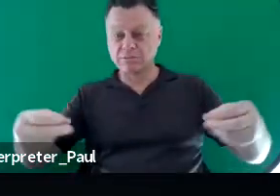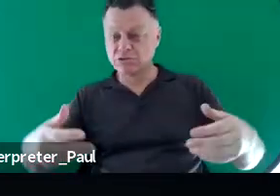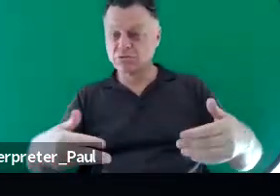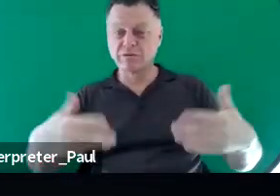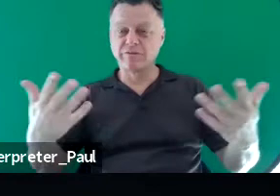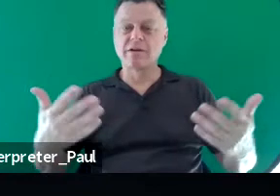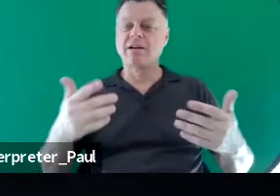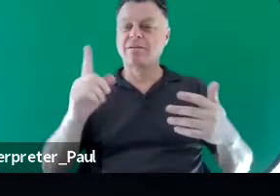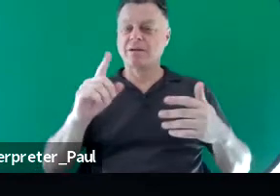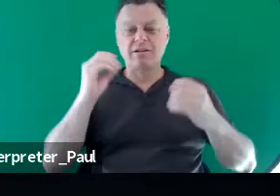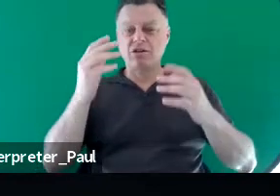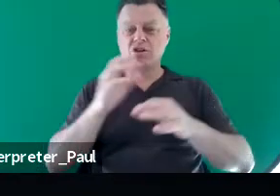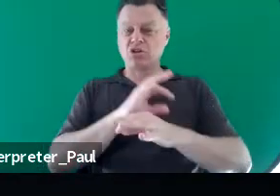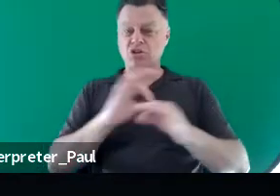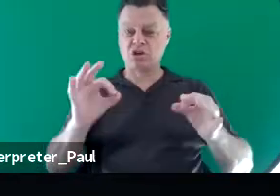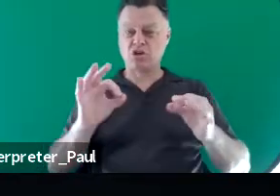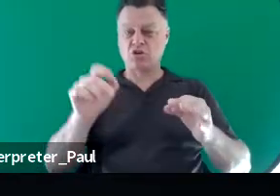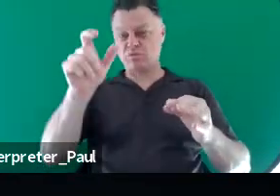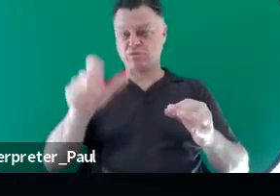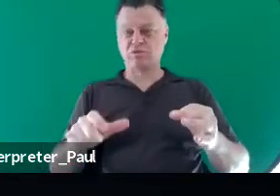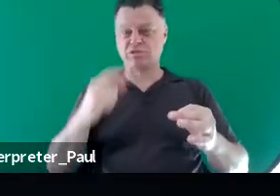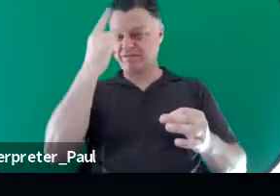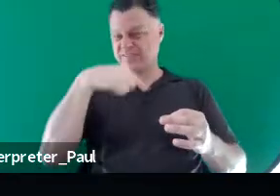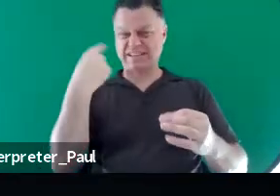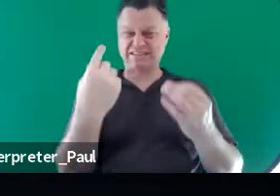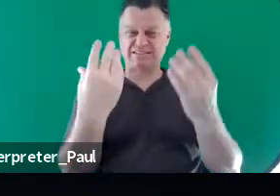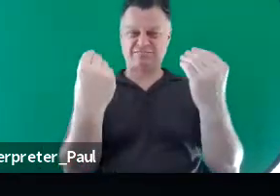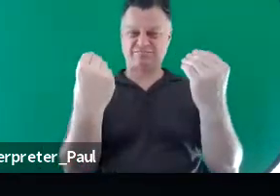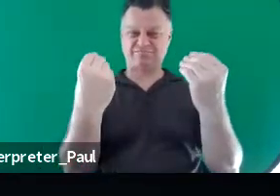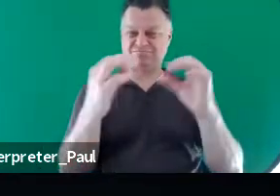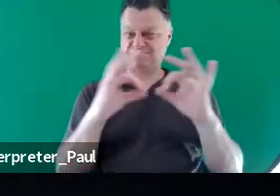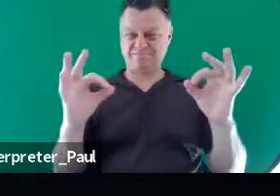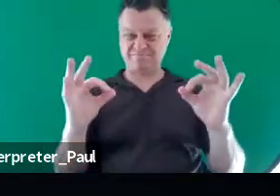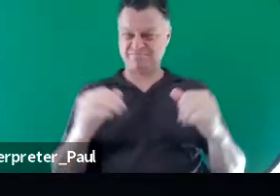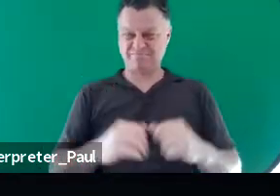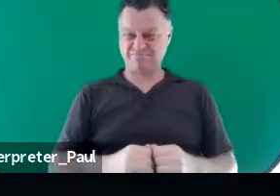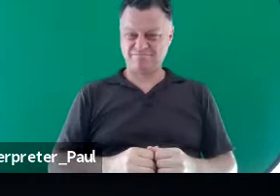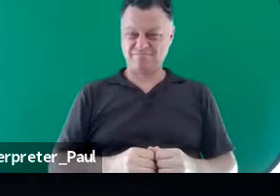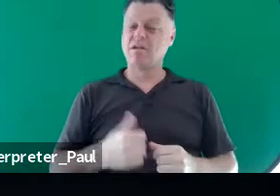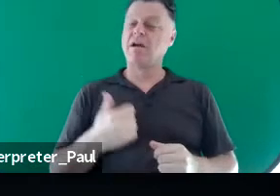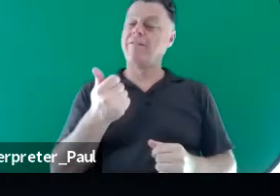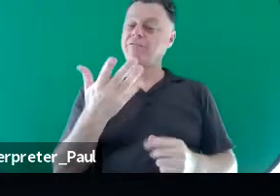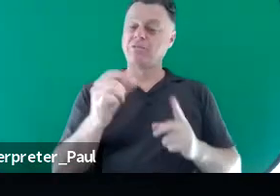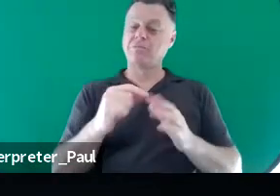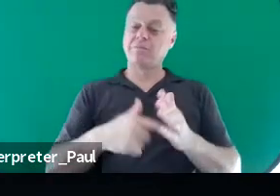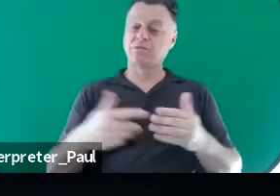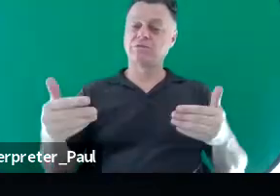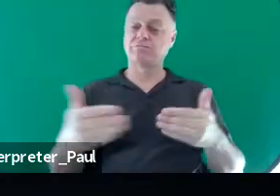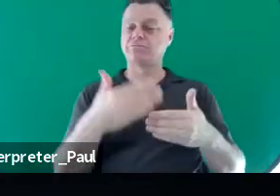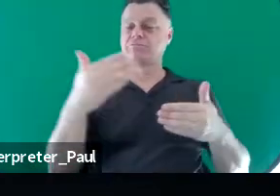any actual images to display. I have prepared some PowerPoints and they will be available